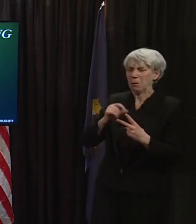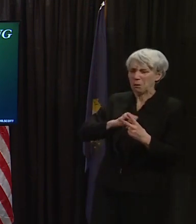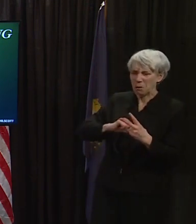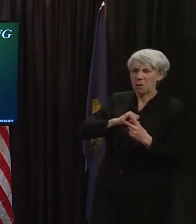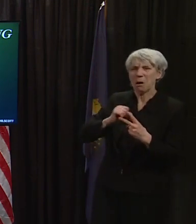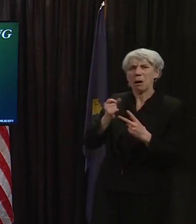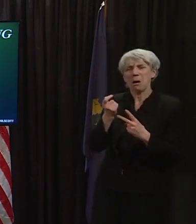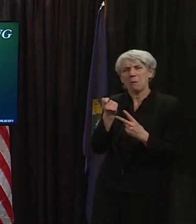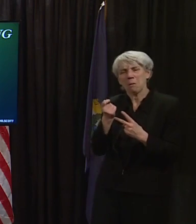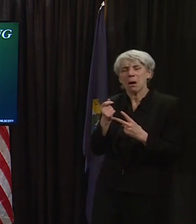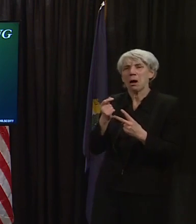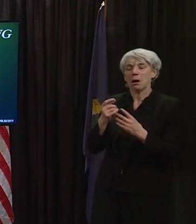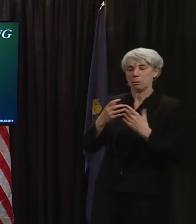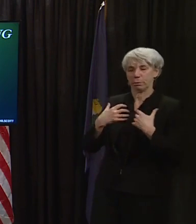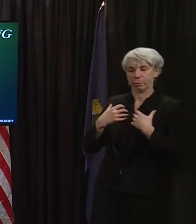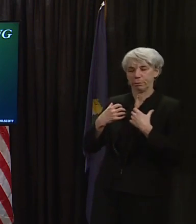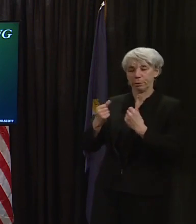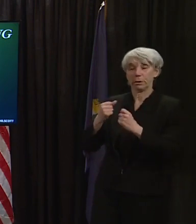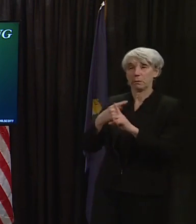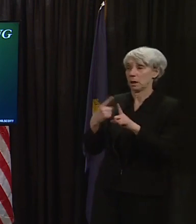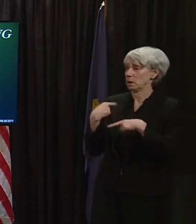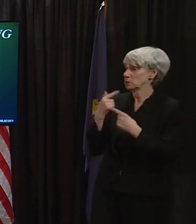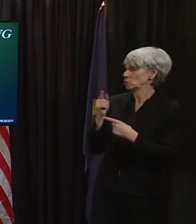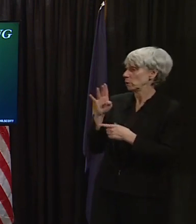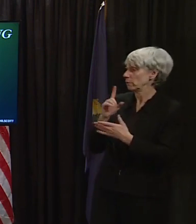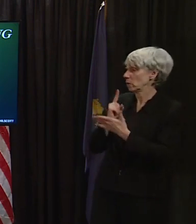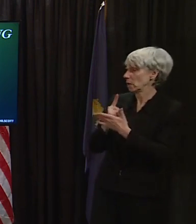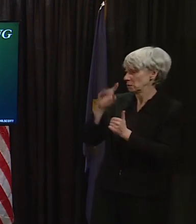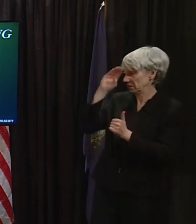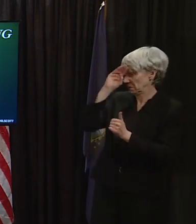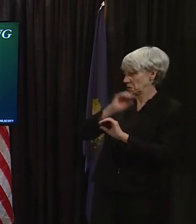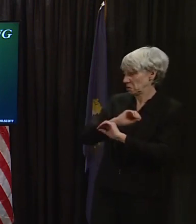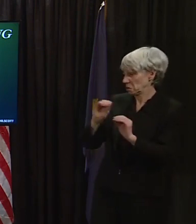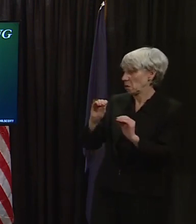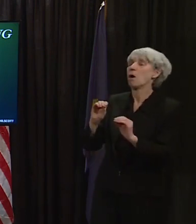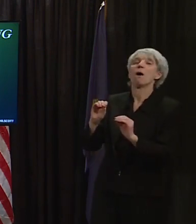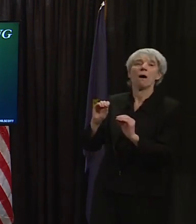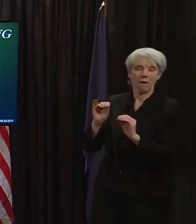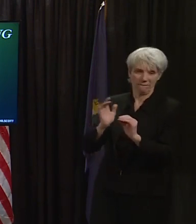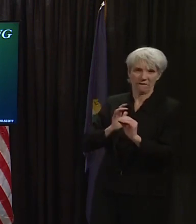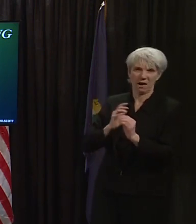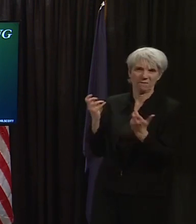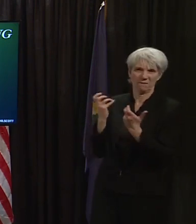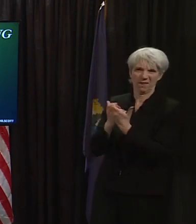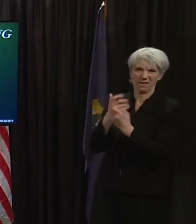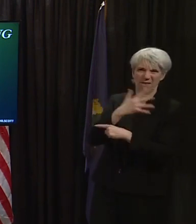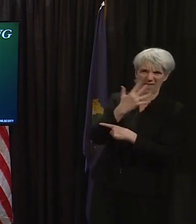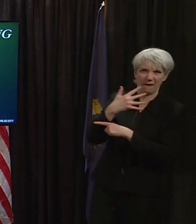you had no fever for the past 24 hours. We also strongly recommend having two